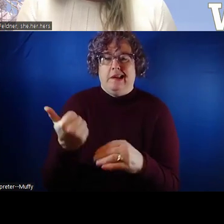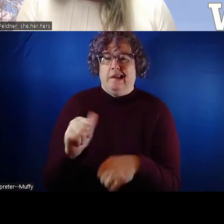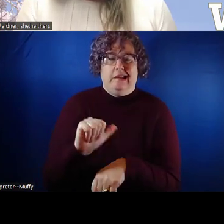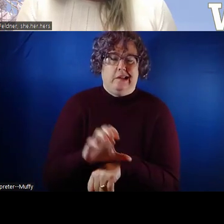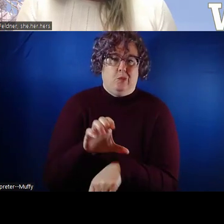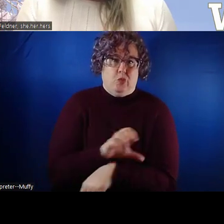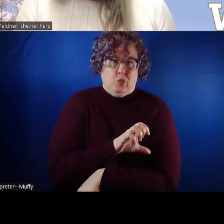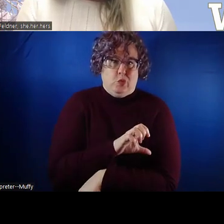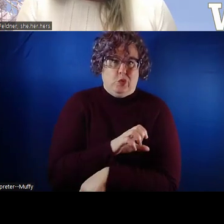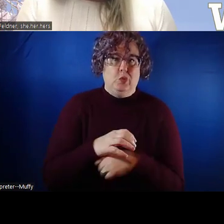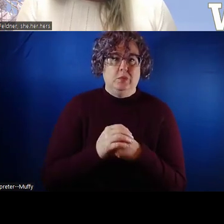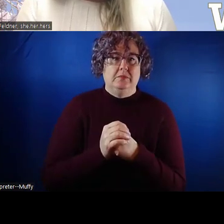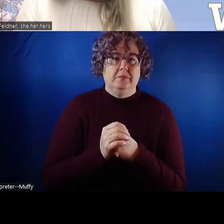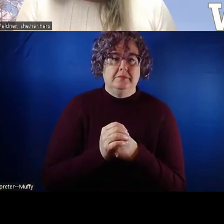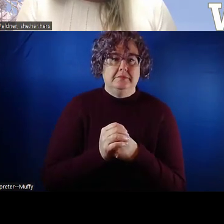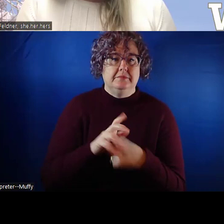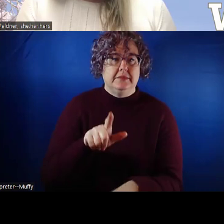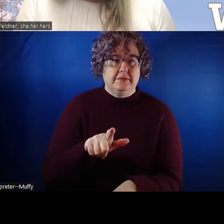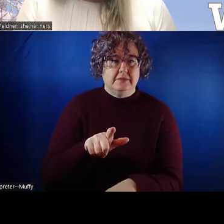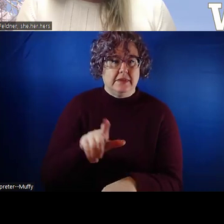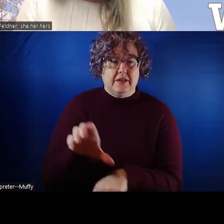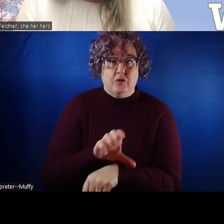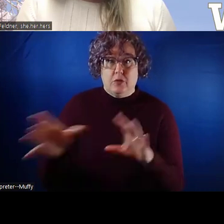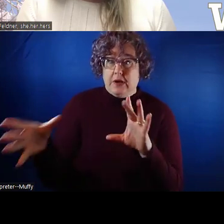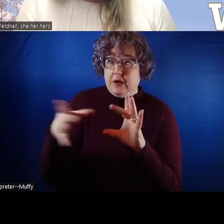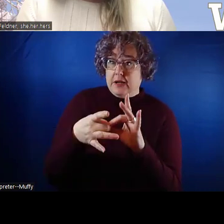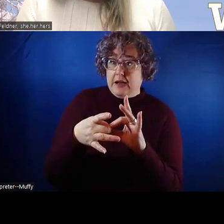And as long as the computer can be connected to an internet,